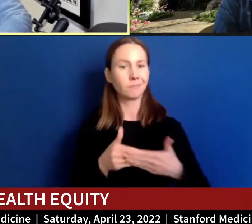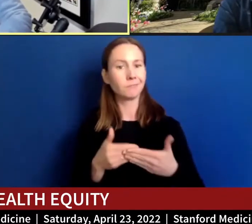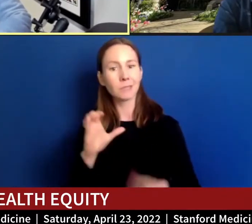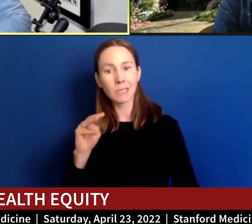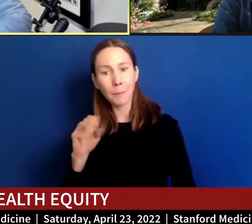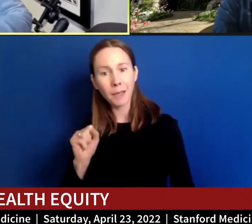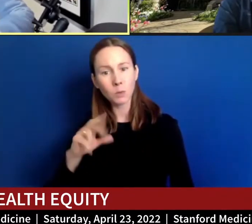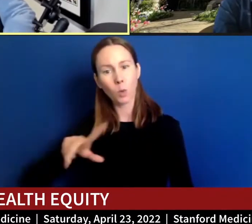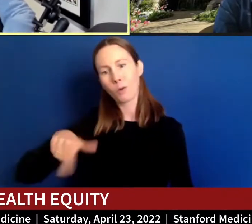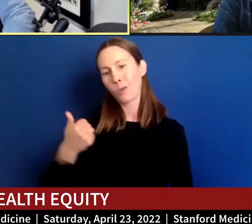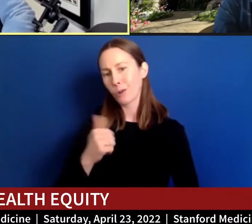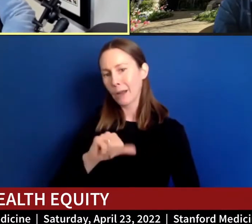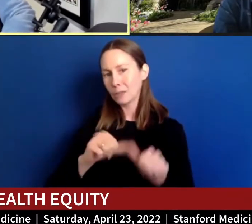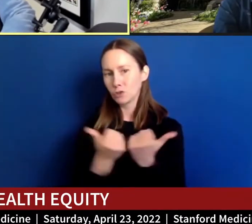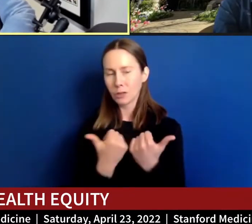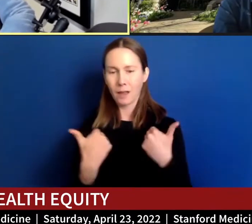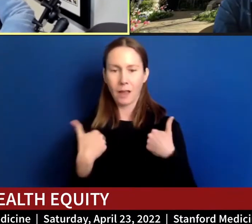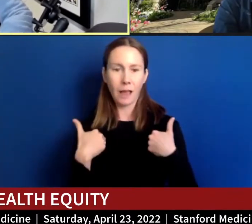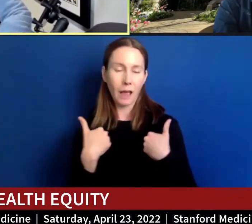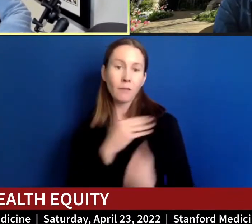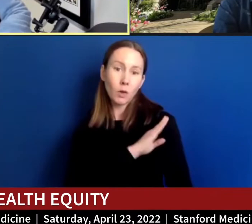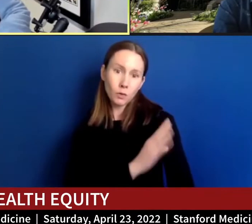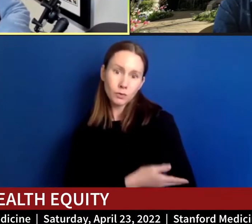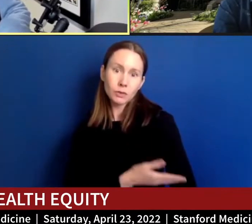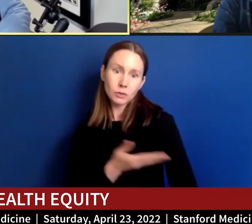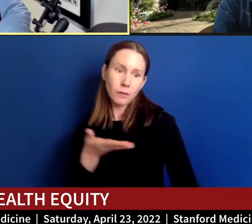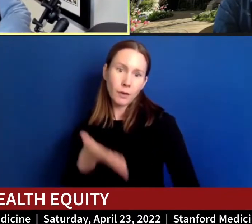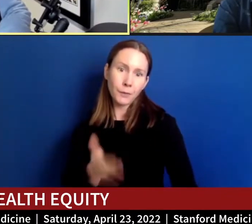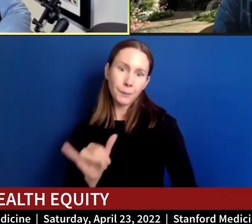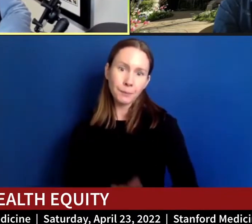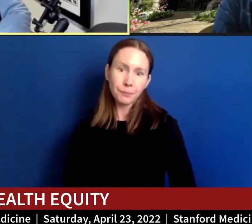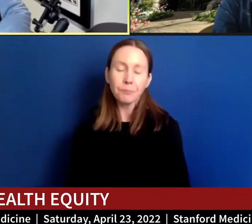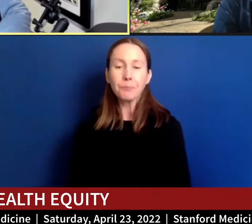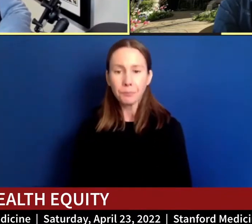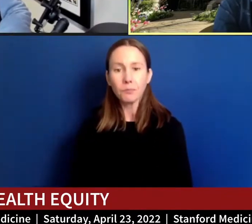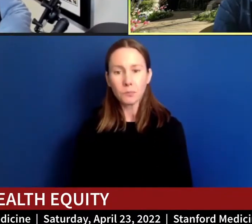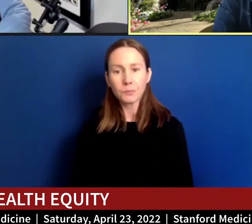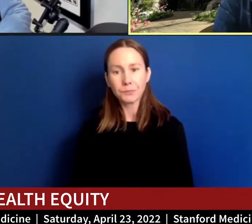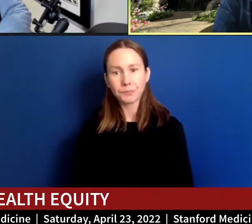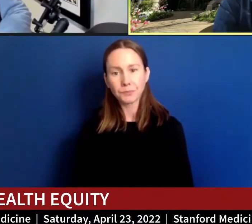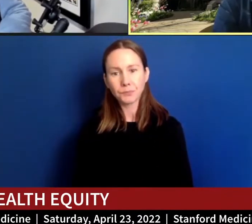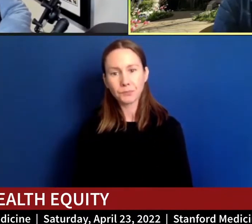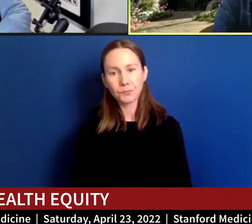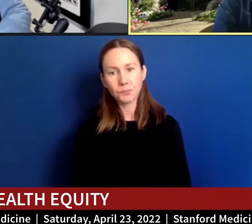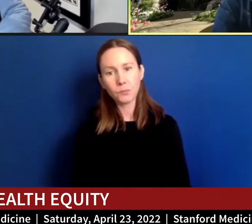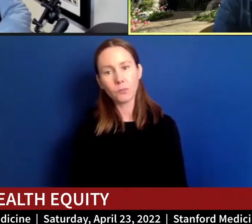other agencies that have jurisdiction over them. >>> KEN SUTHA: And similarly in terms of the…